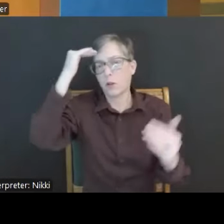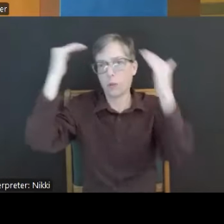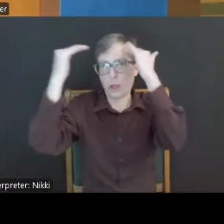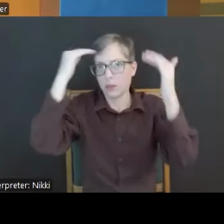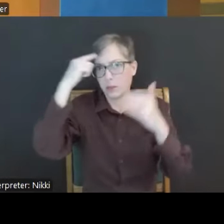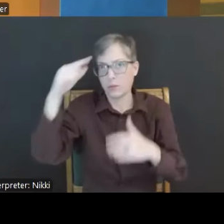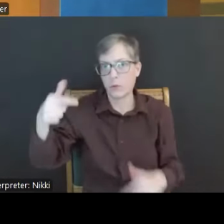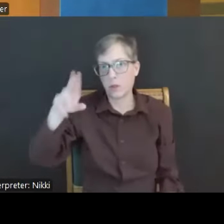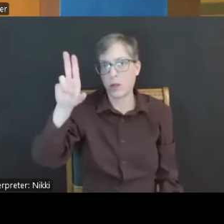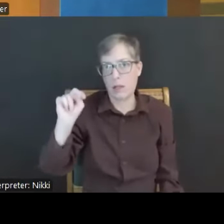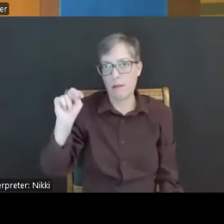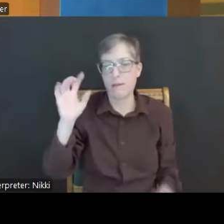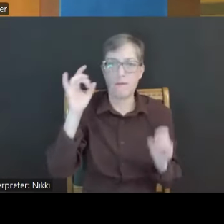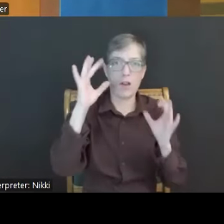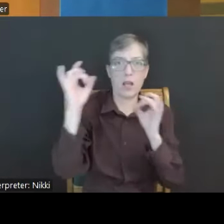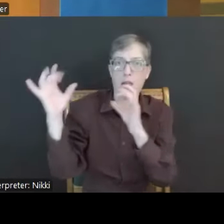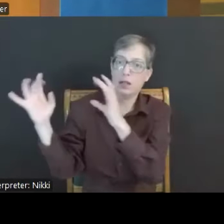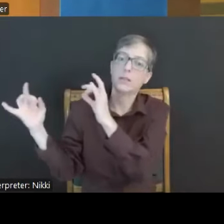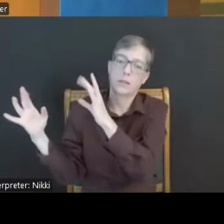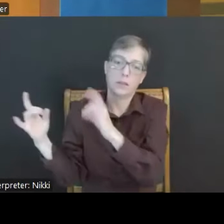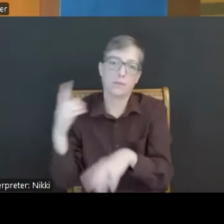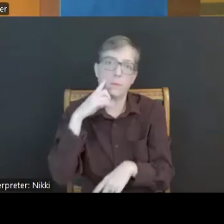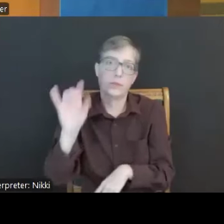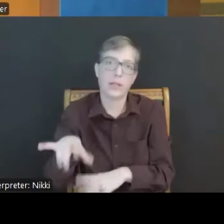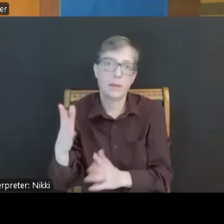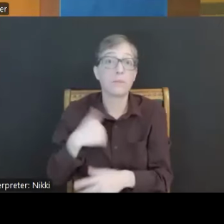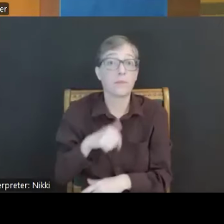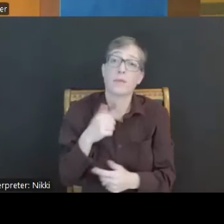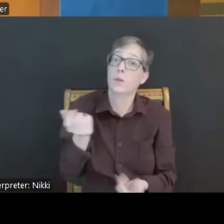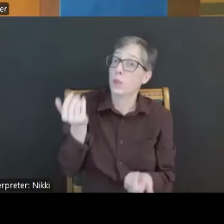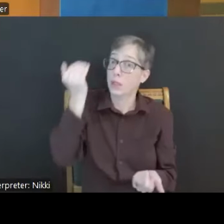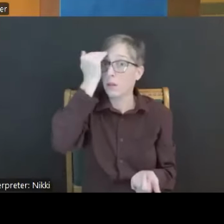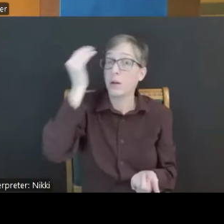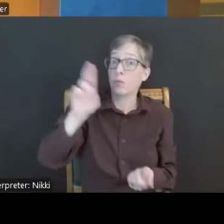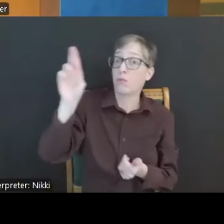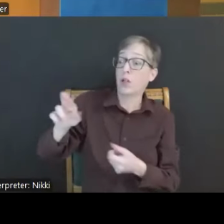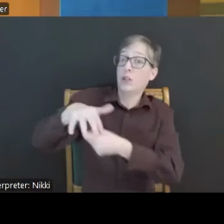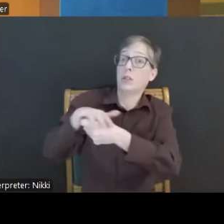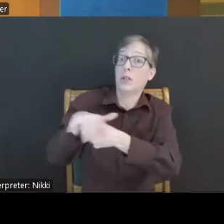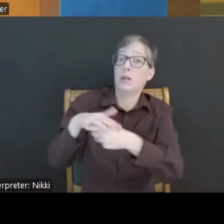for what um goes on with gun violence since we know Rochester has a huge um gun violence